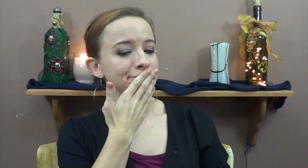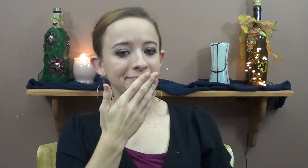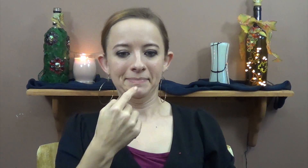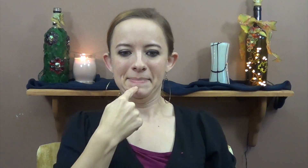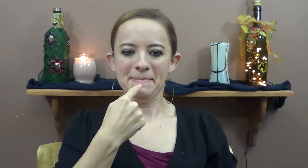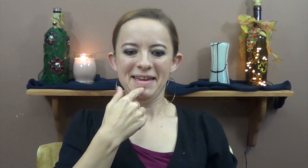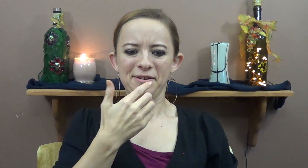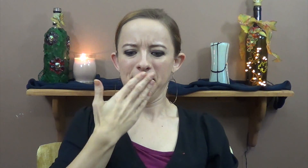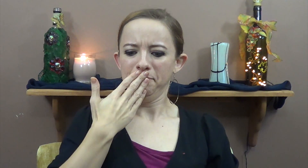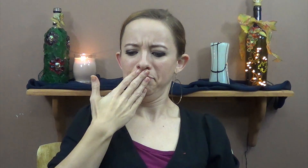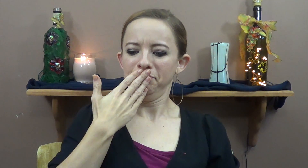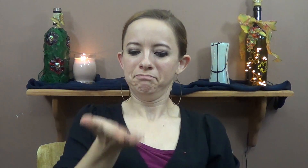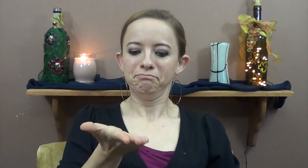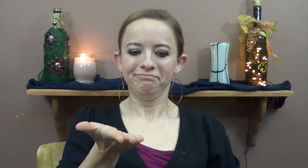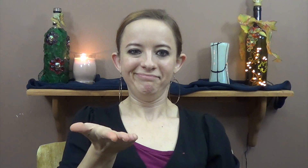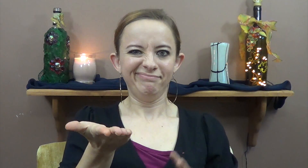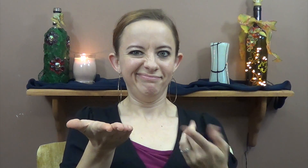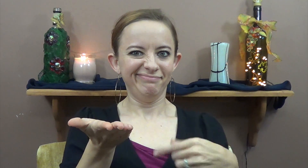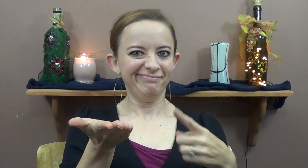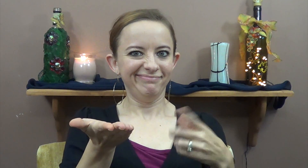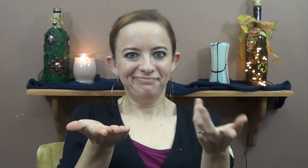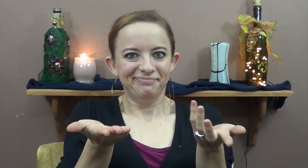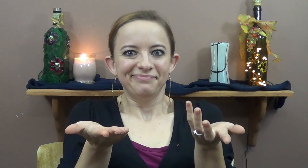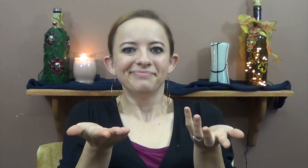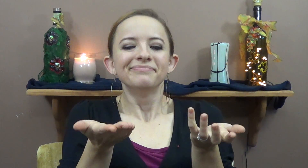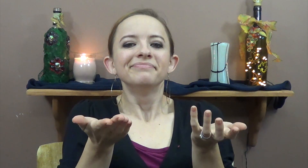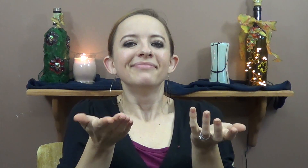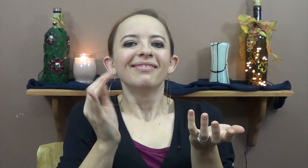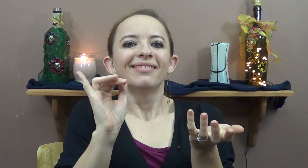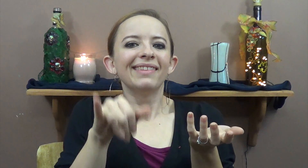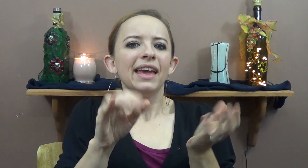no reason why hand to your mouth, then it goes forward. That's